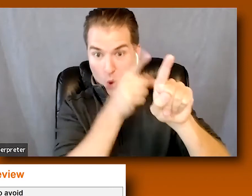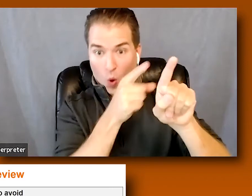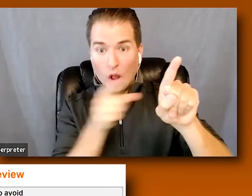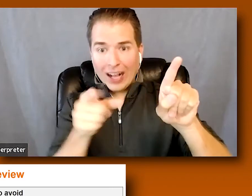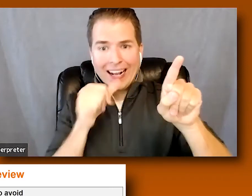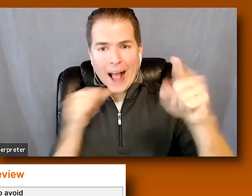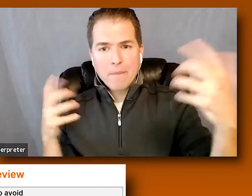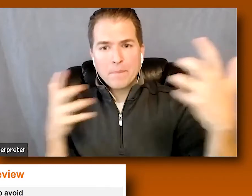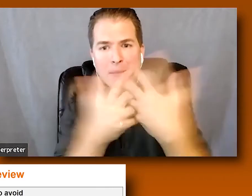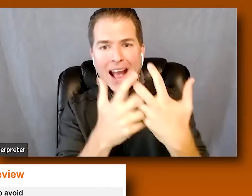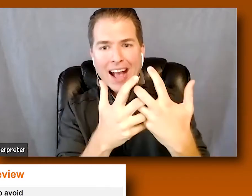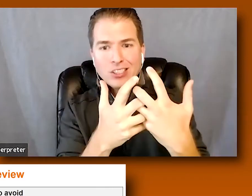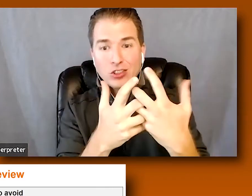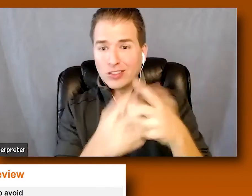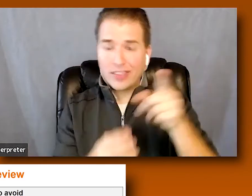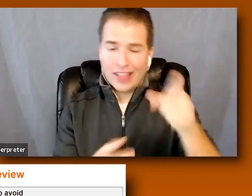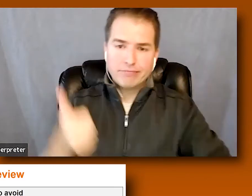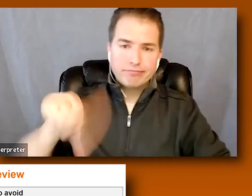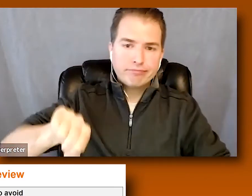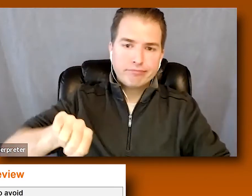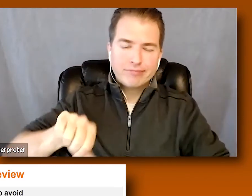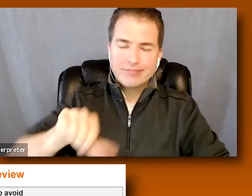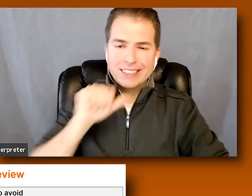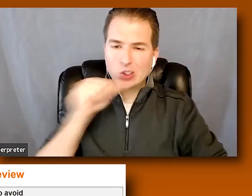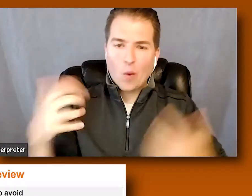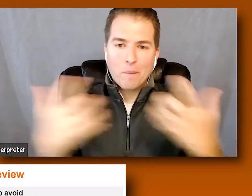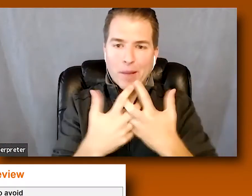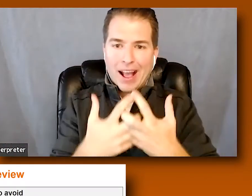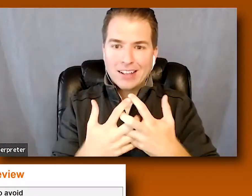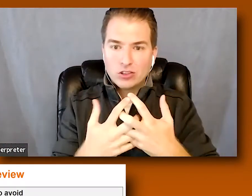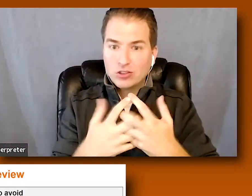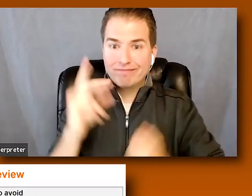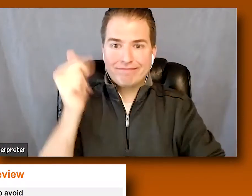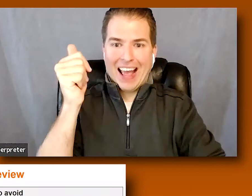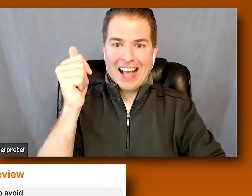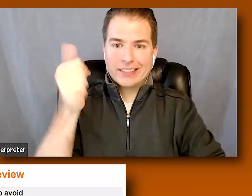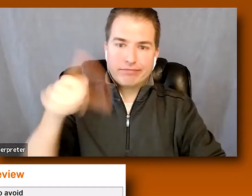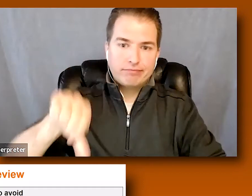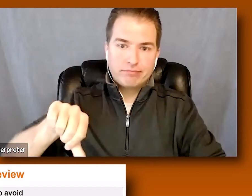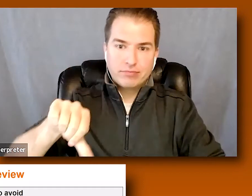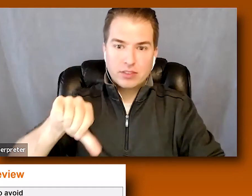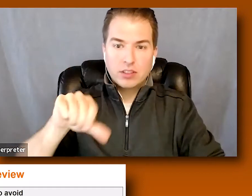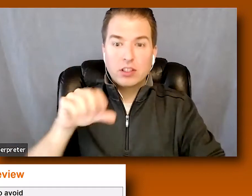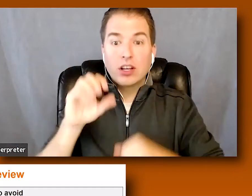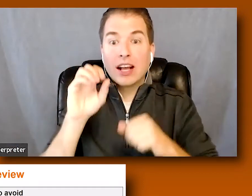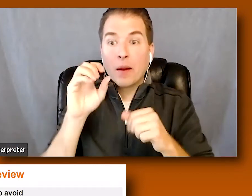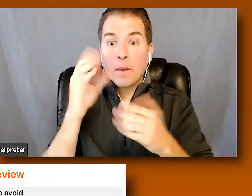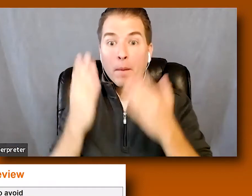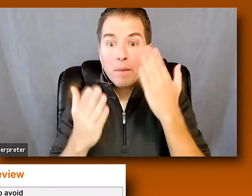it could be returned without review if it's not a fit for that-- not necessarily goals but topic.